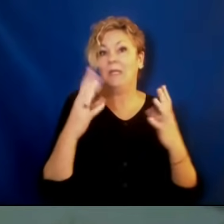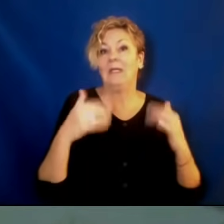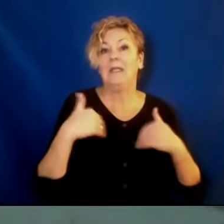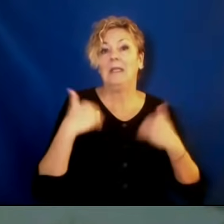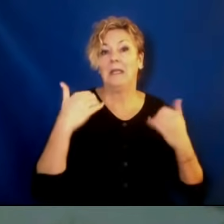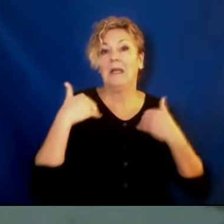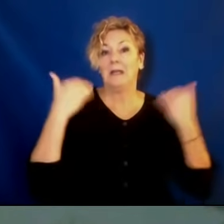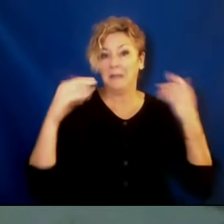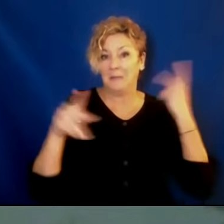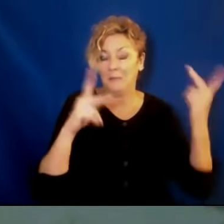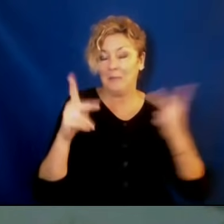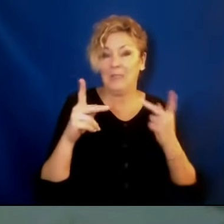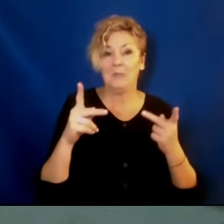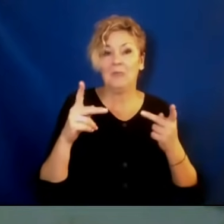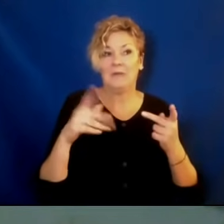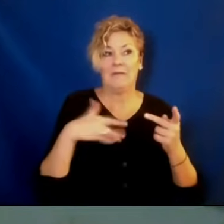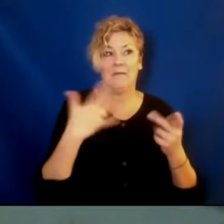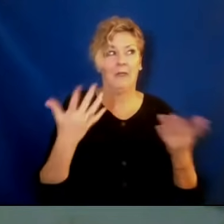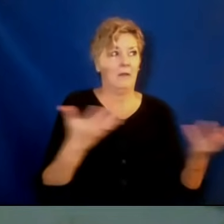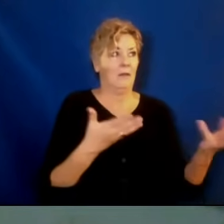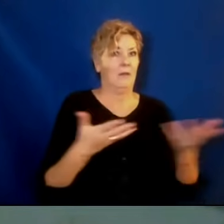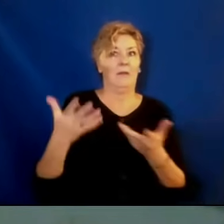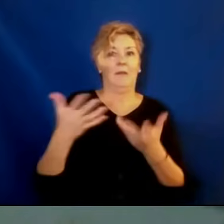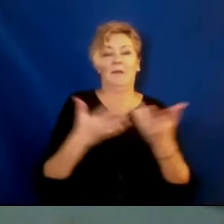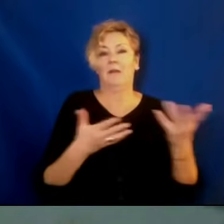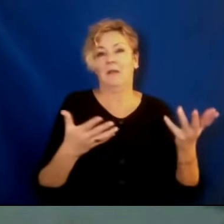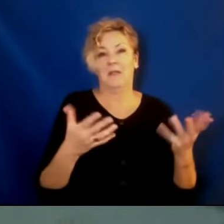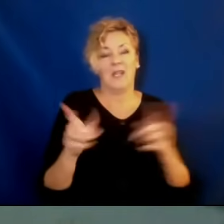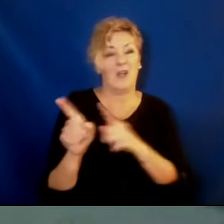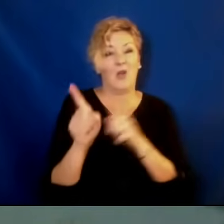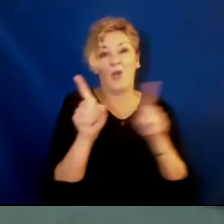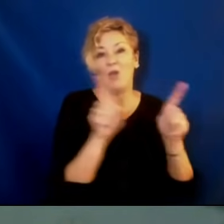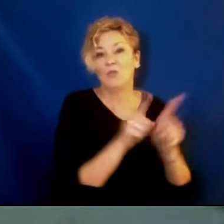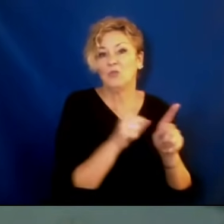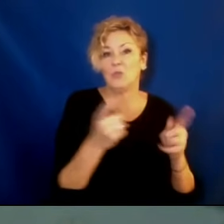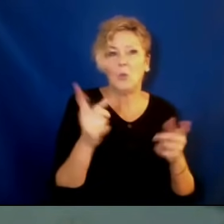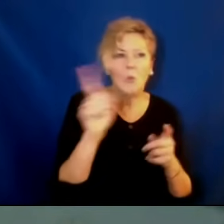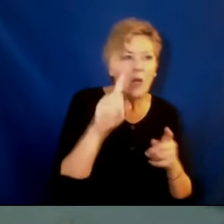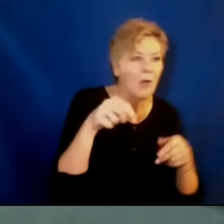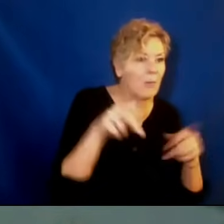course, with our COVID speaks survey. One of the things that youth and young adults